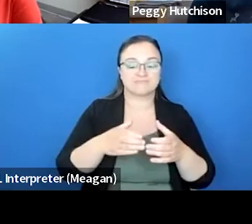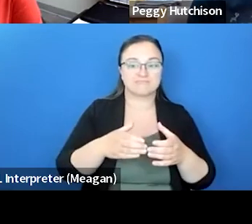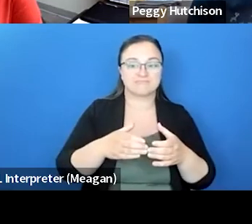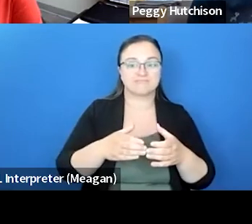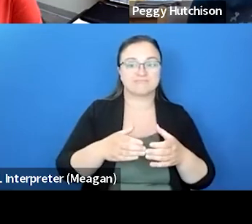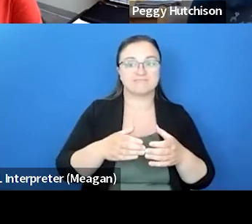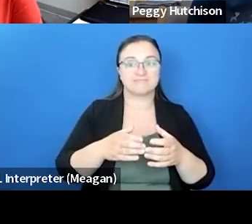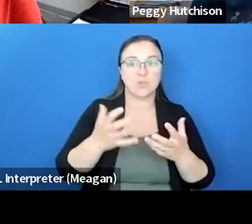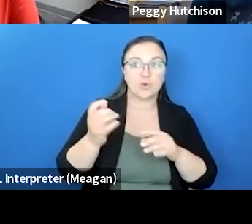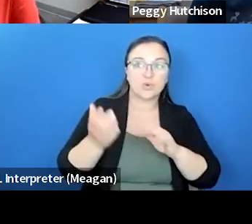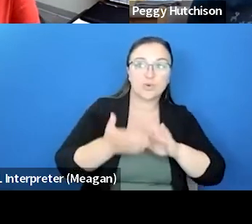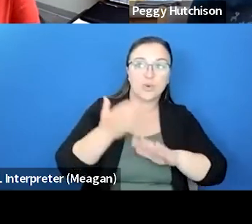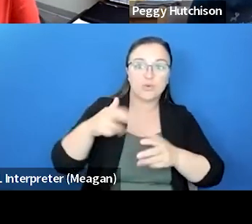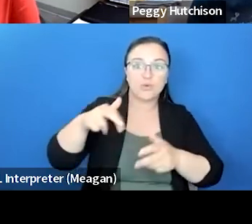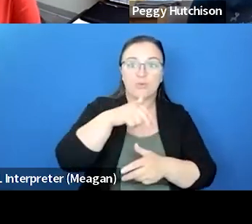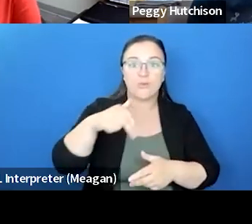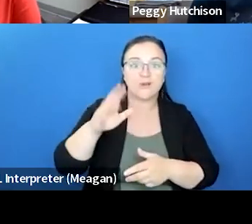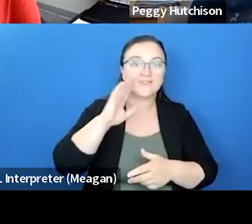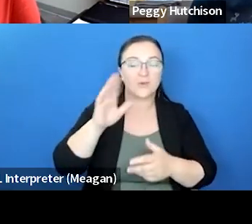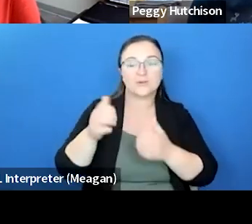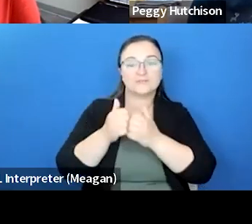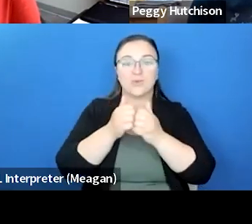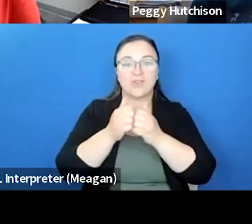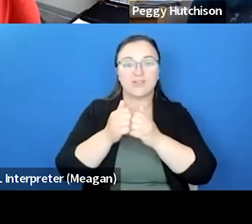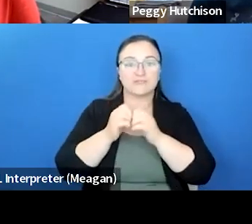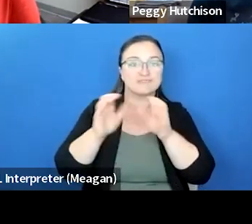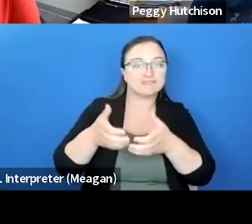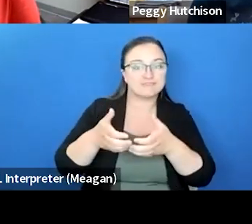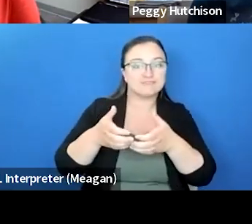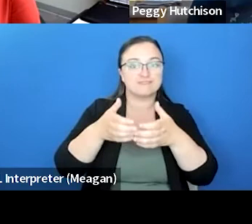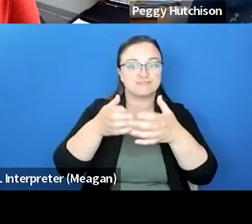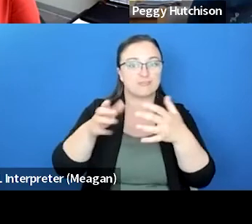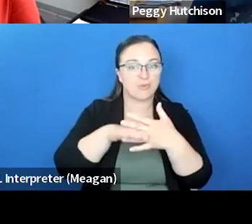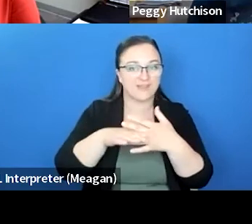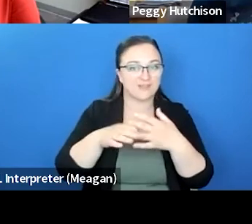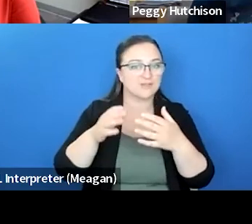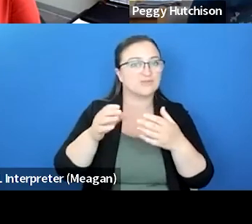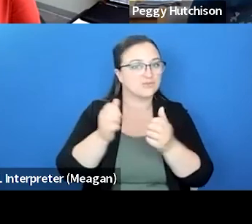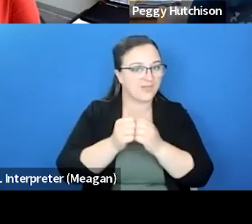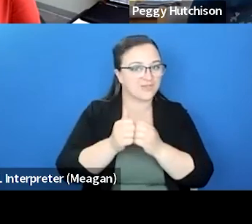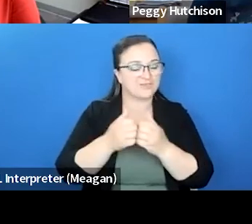you wanna go take a walk and they would go together and take that break. But now it's just too hot to do that.